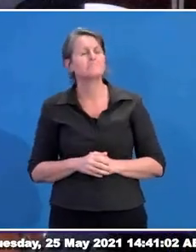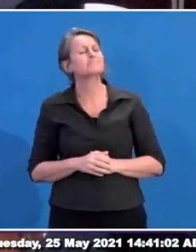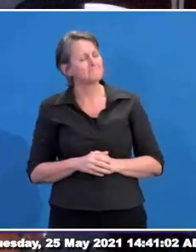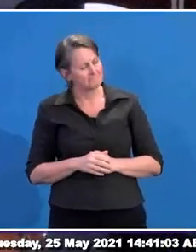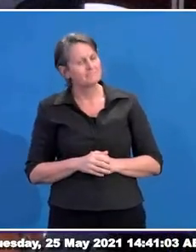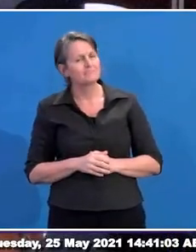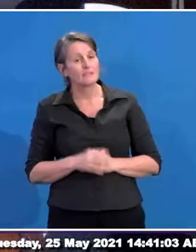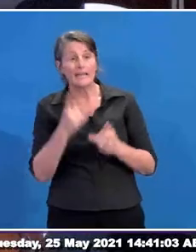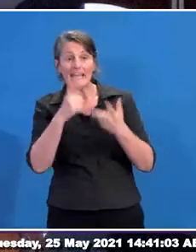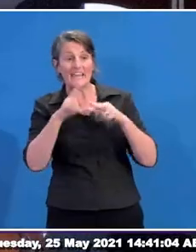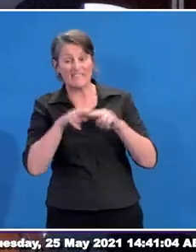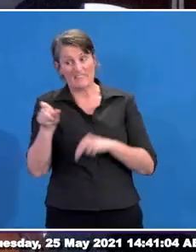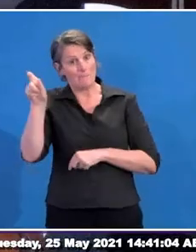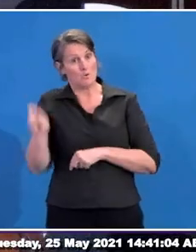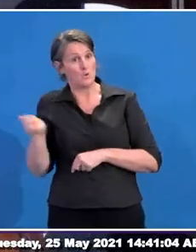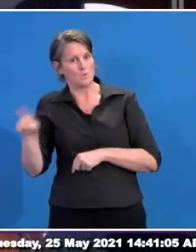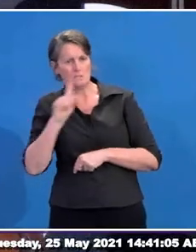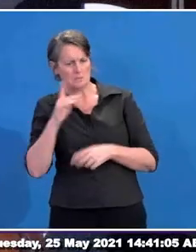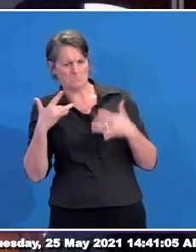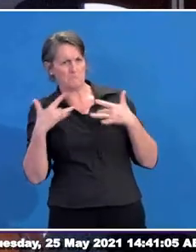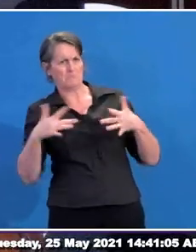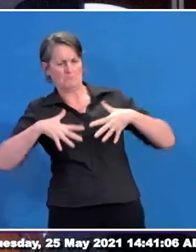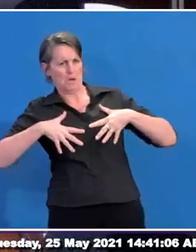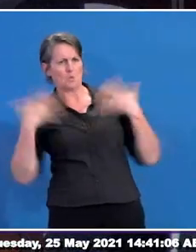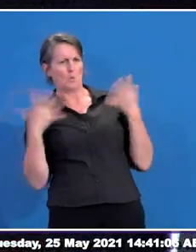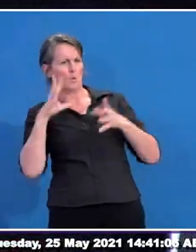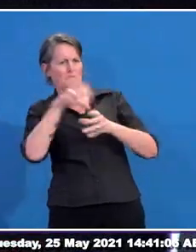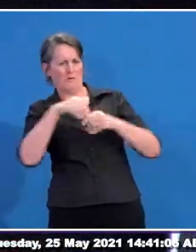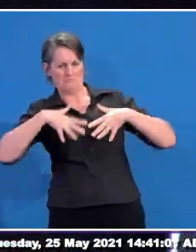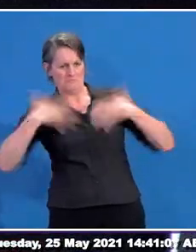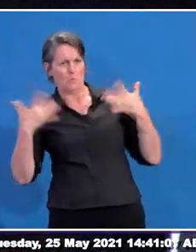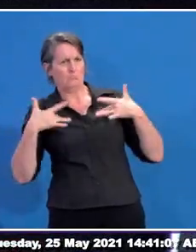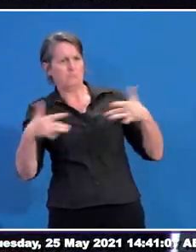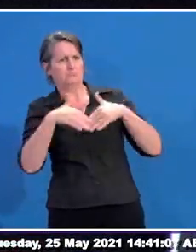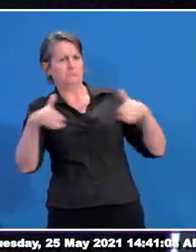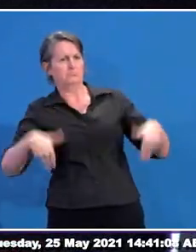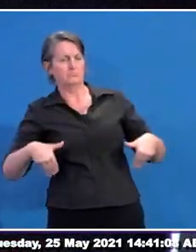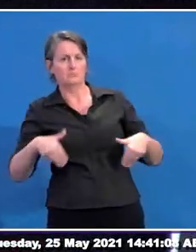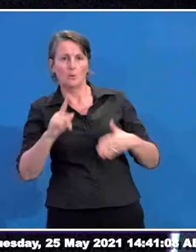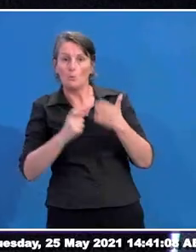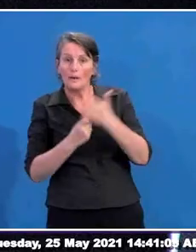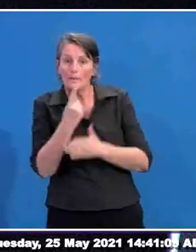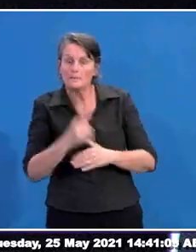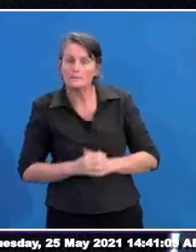participate in this investigation and I don't want to talk to you"? What happens at that point in your investigation?